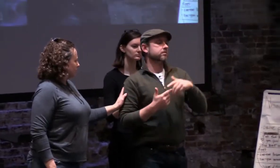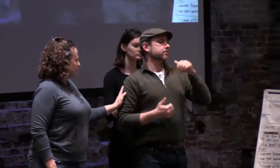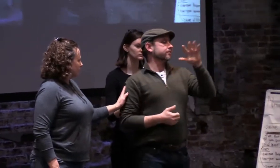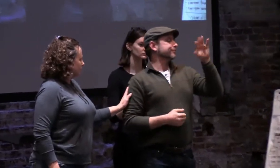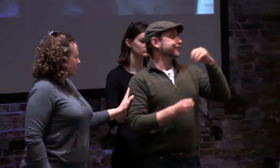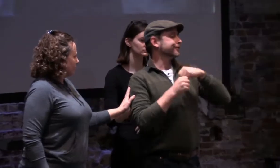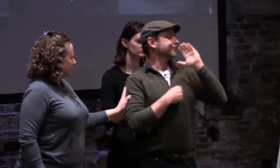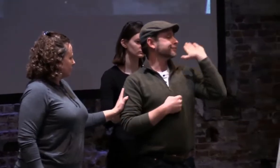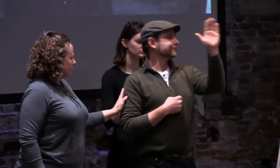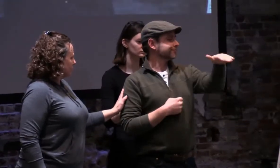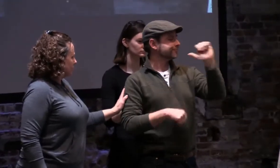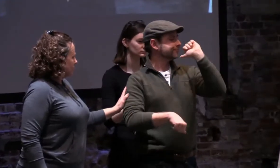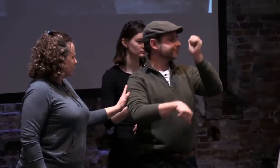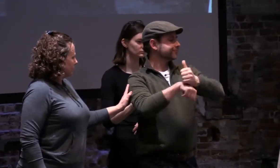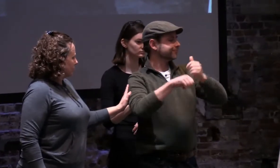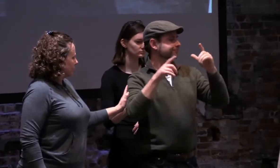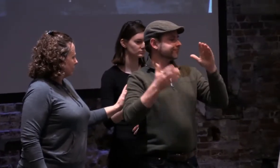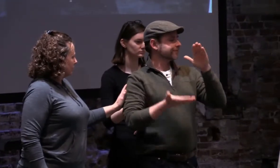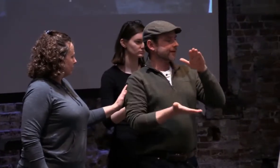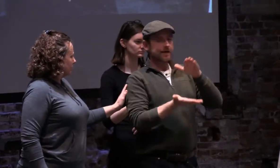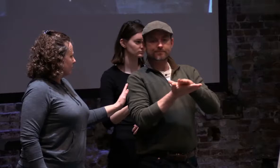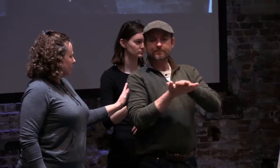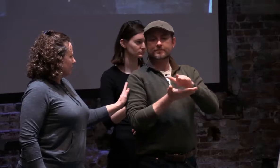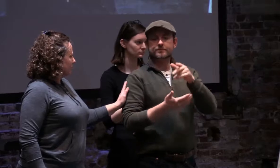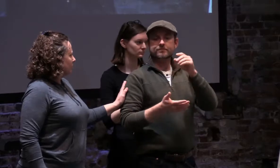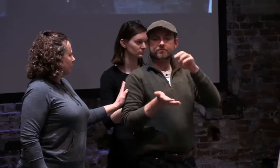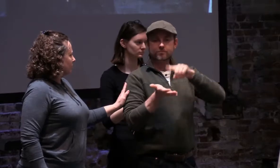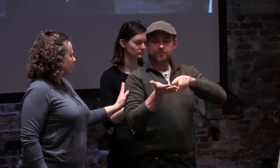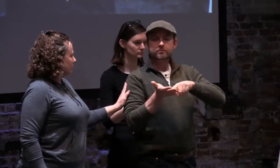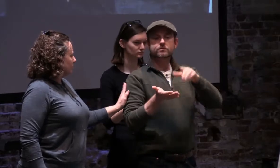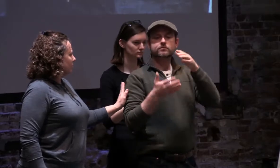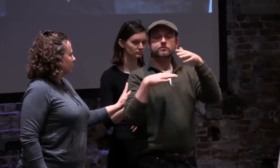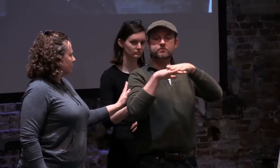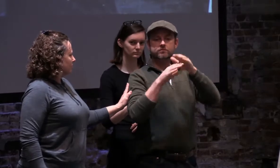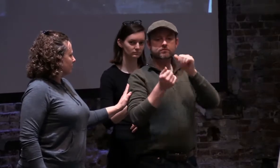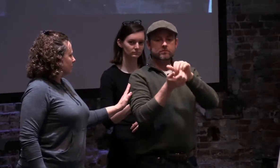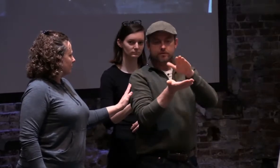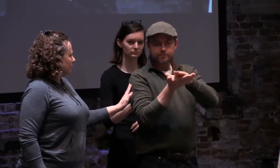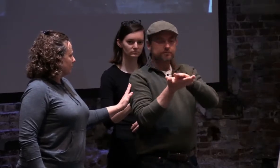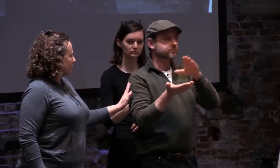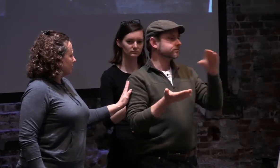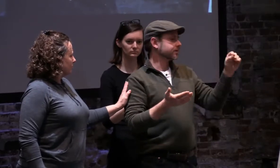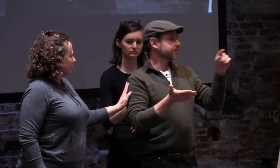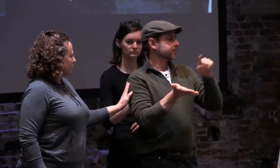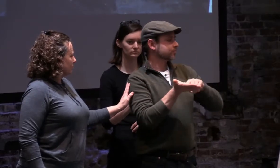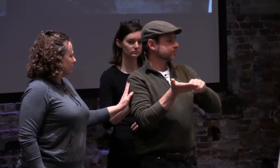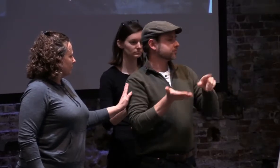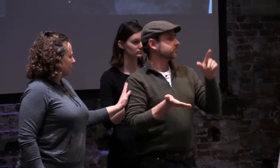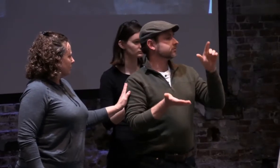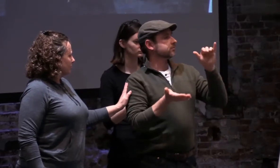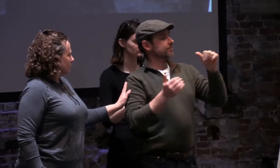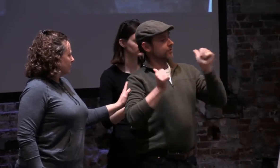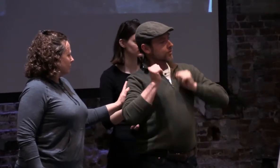So we have a short term plan and a long term plan for this organization,